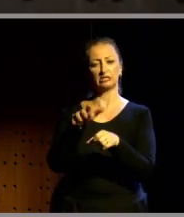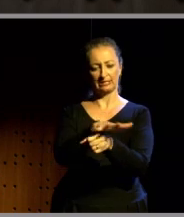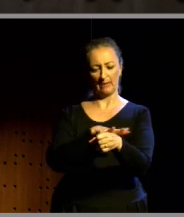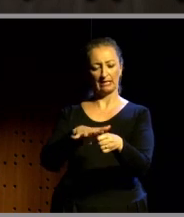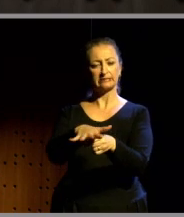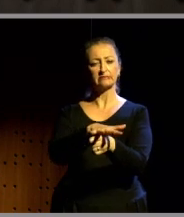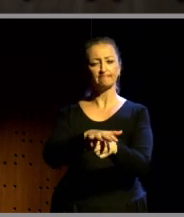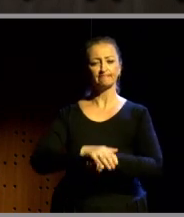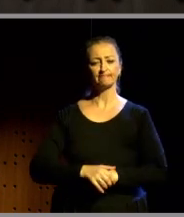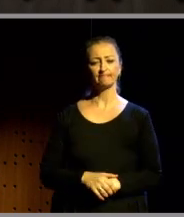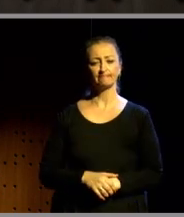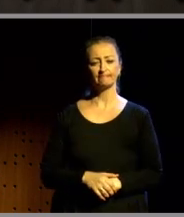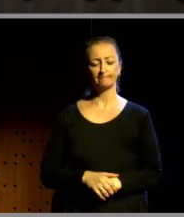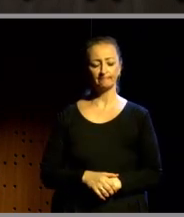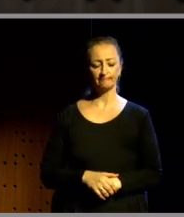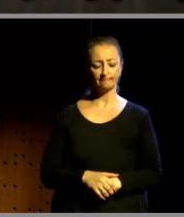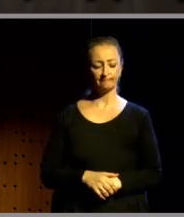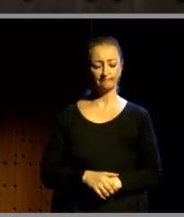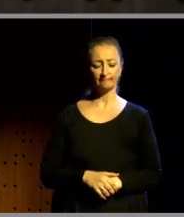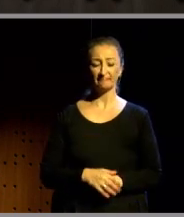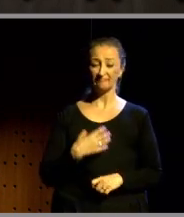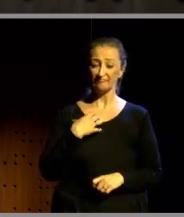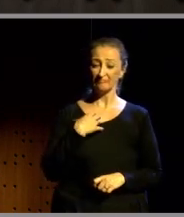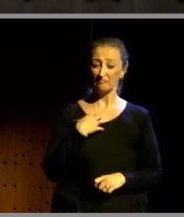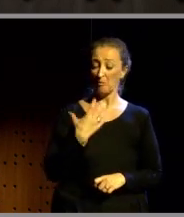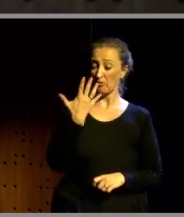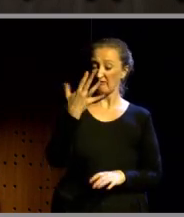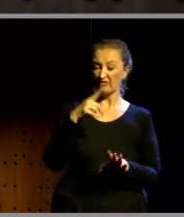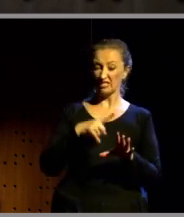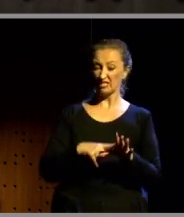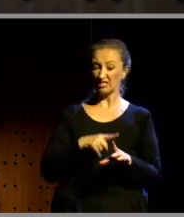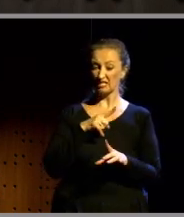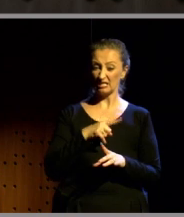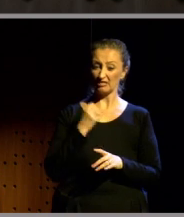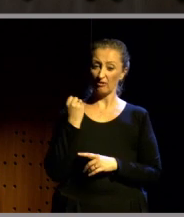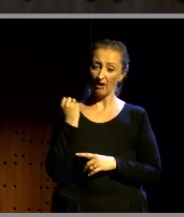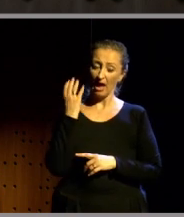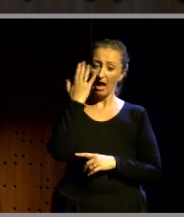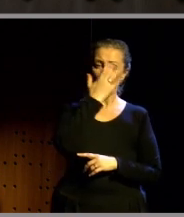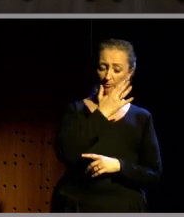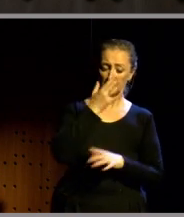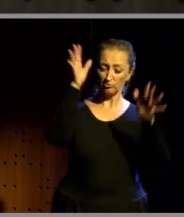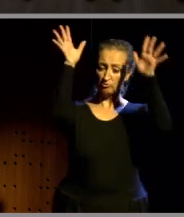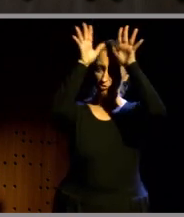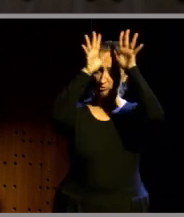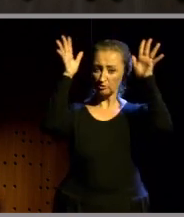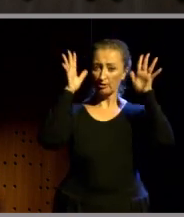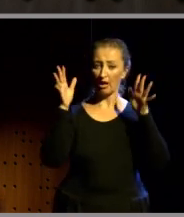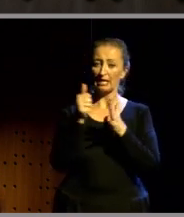Building on 50 years of legacy and investment, the Aboriginal and Torres Strait Islander Arts Board,